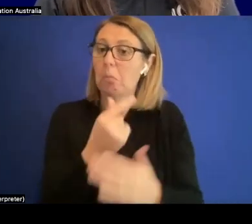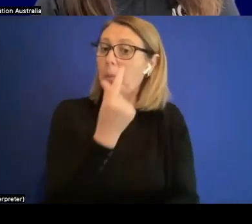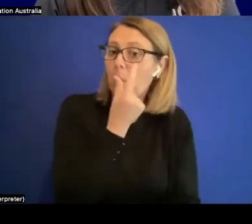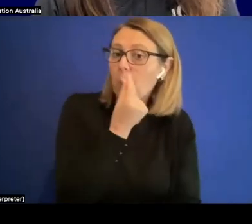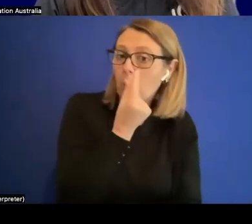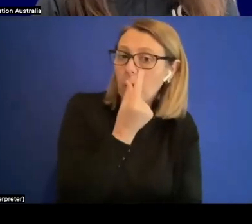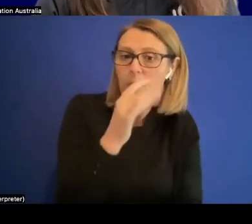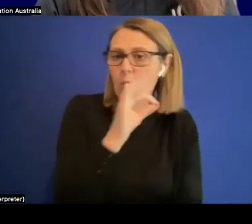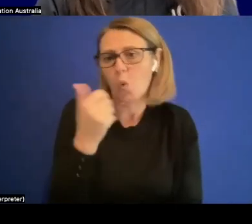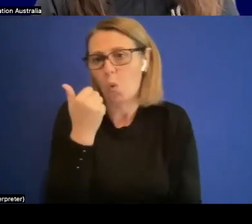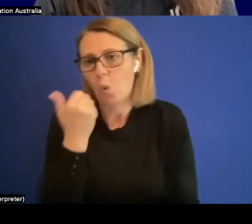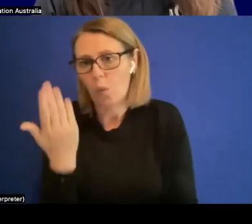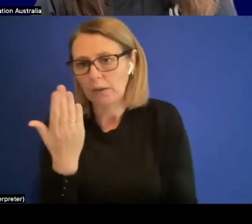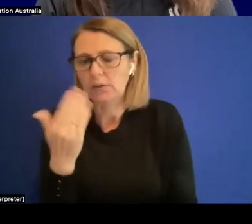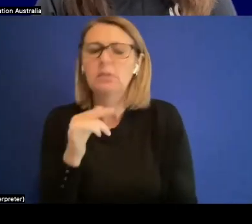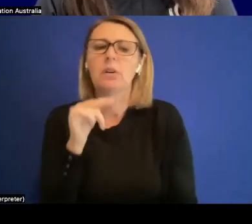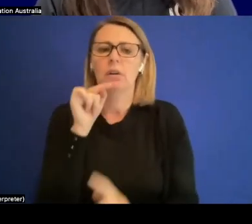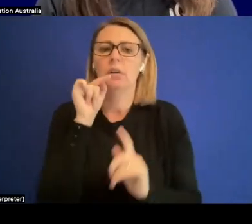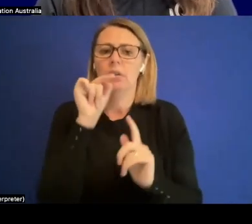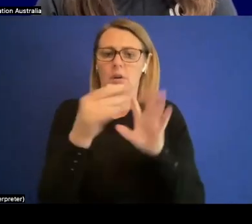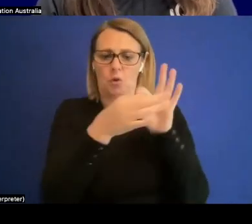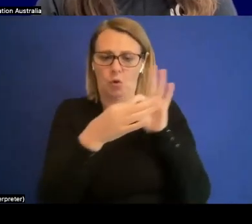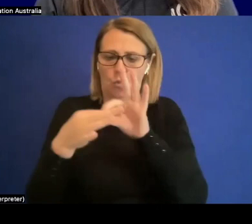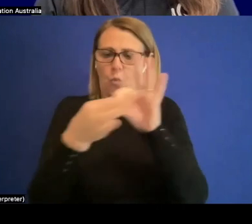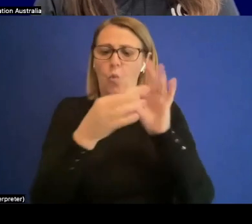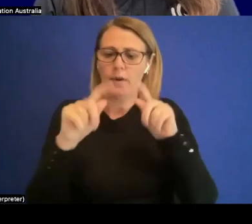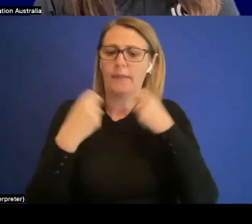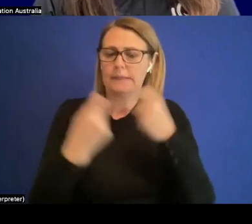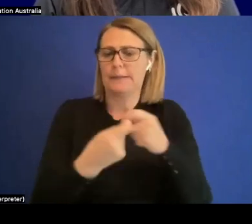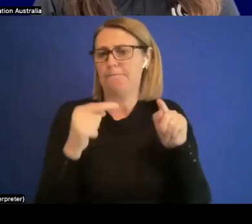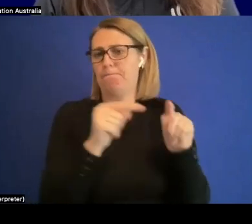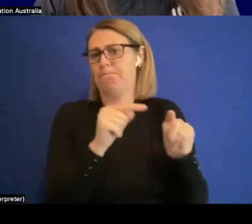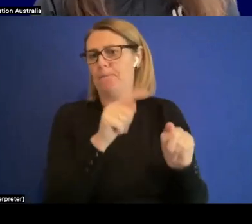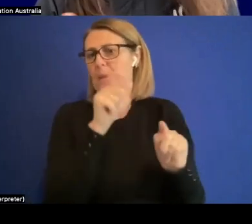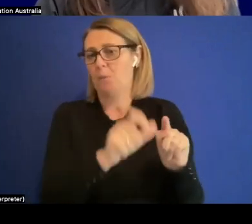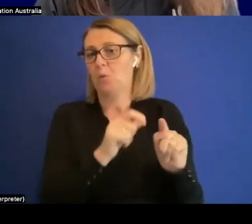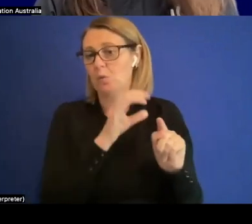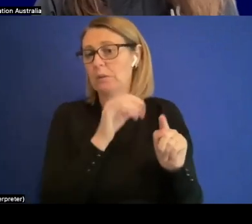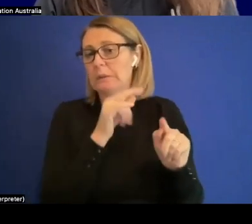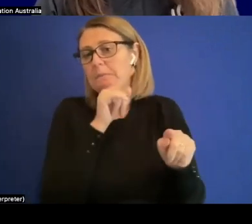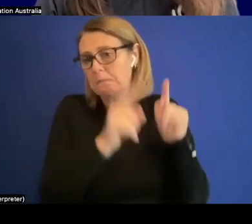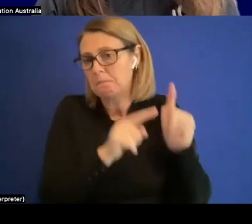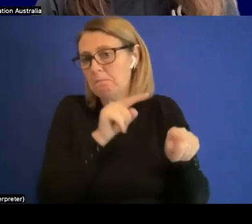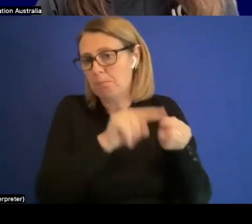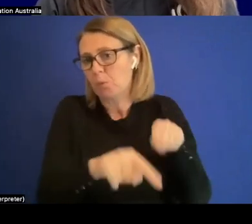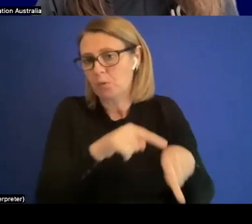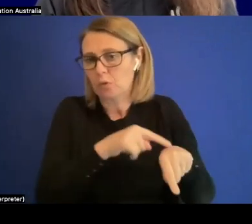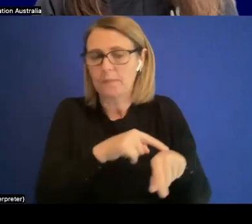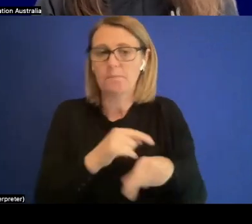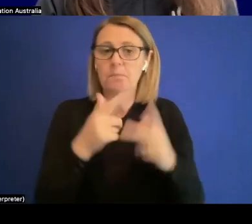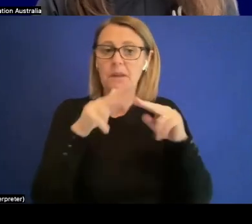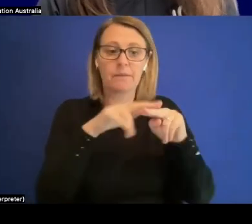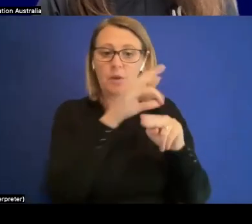the one coordinating the team. If they're not in the coordinating role, they're definitely in